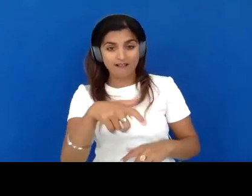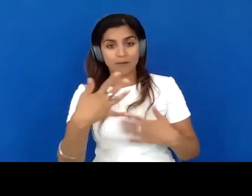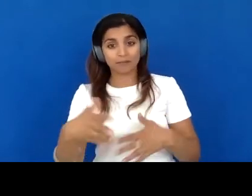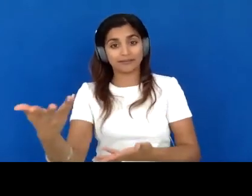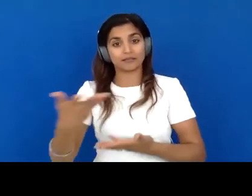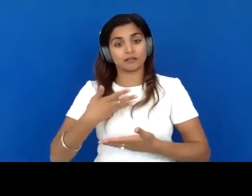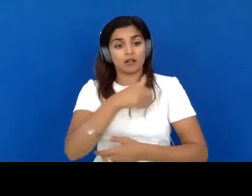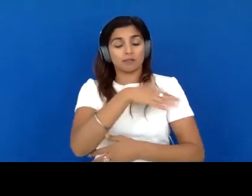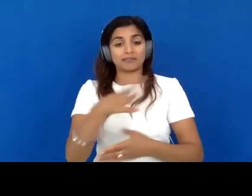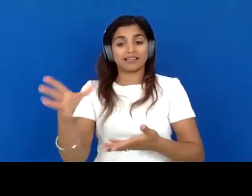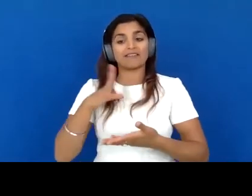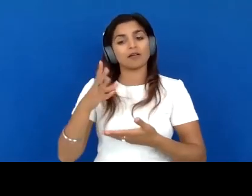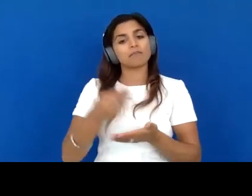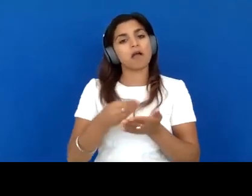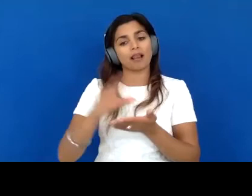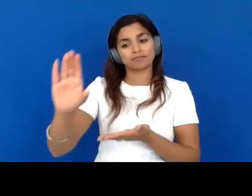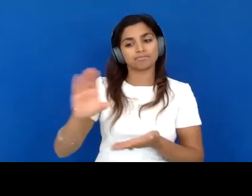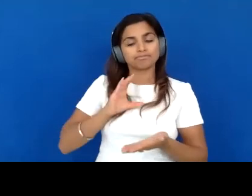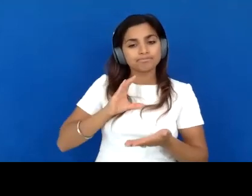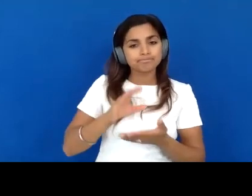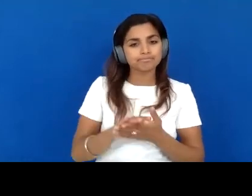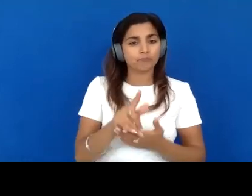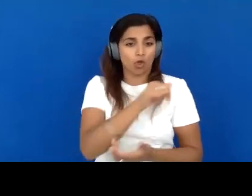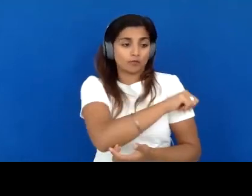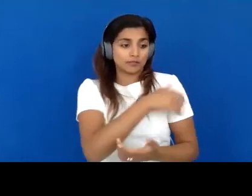established by humanitarian workers and the government till date dispense health